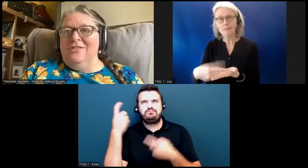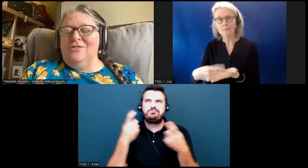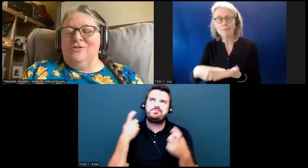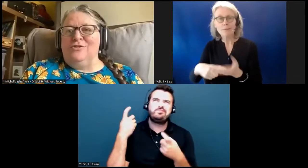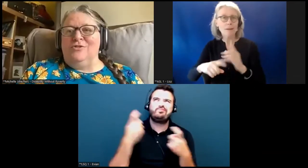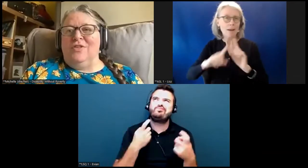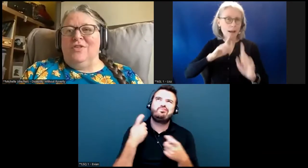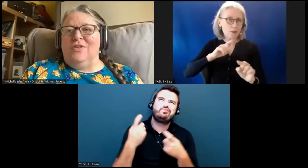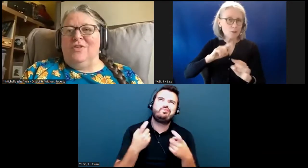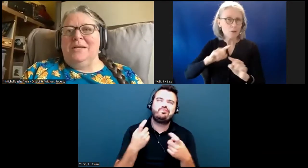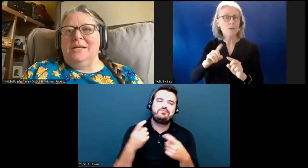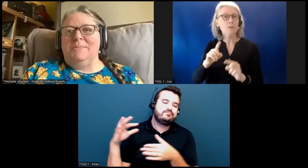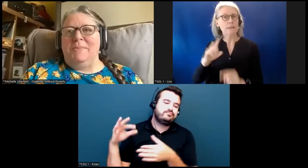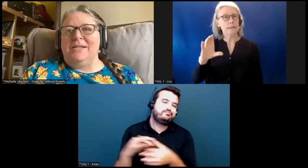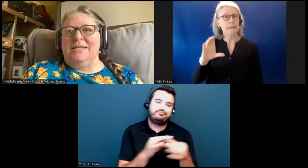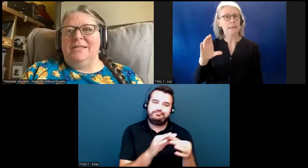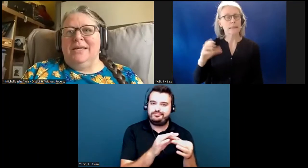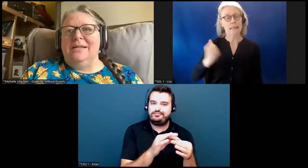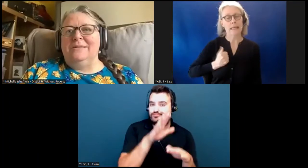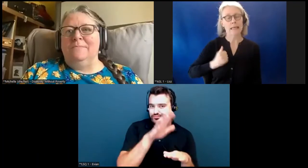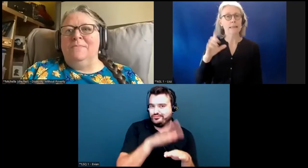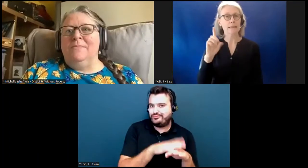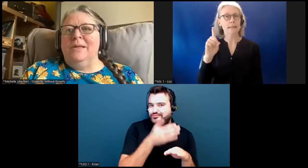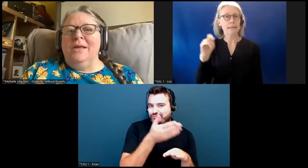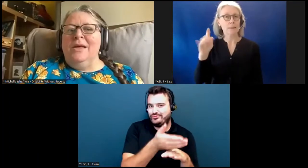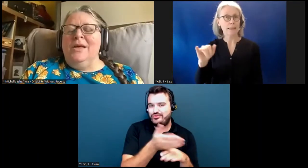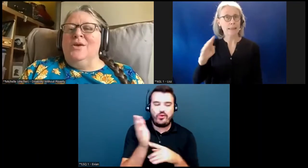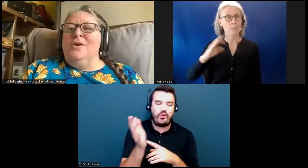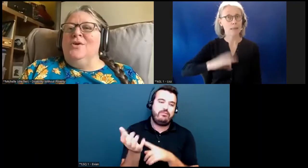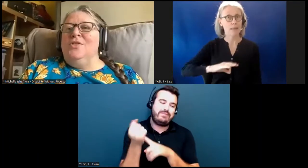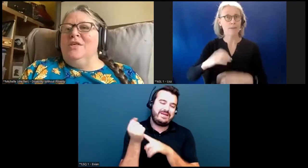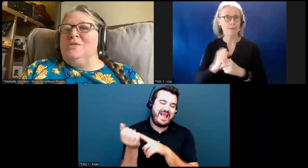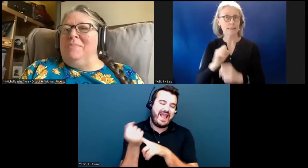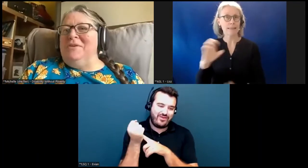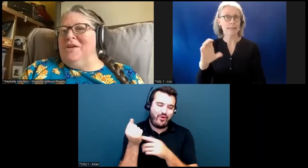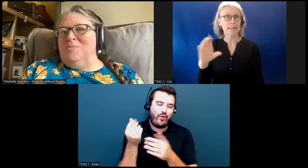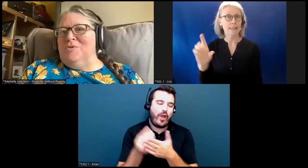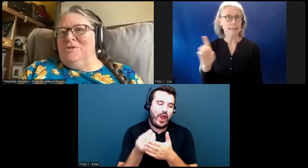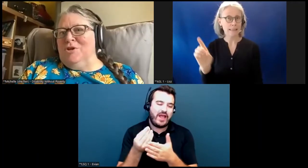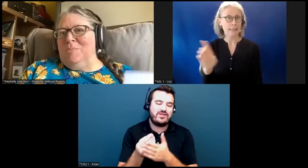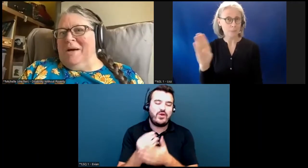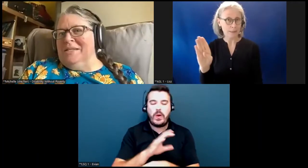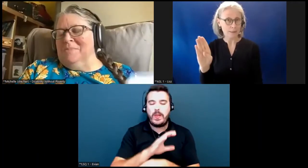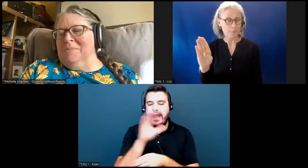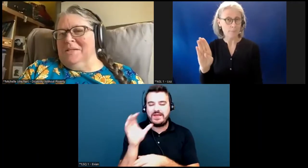AND SORTS OF THINGS WE CAN EXPECT TO SEE. THIS WEBINAR IS BROUGHT TO YOU BY DISABILITY